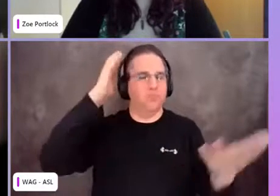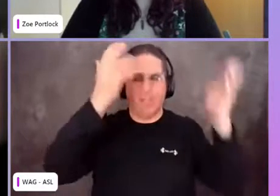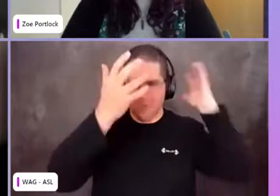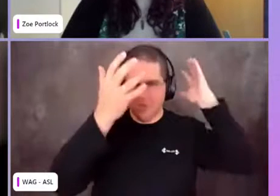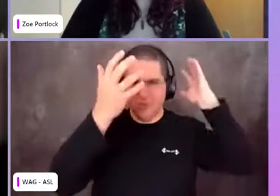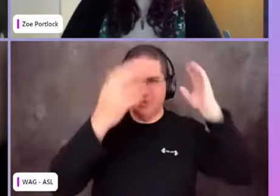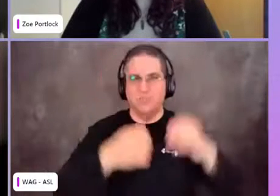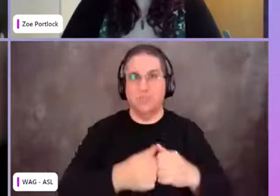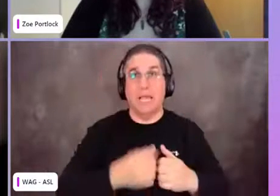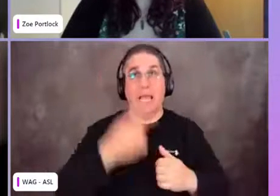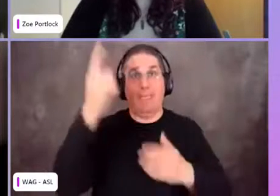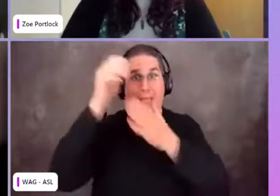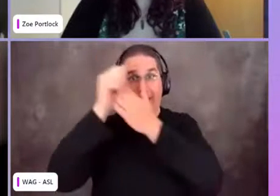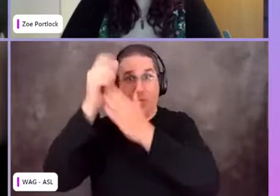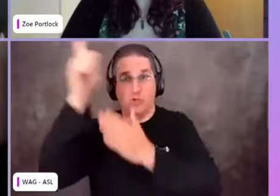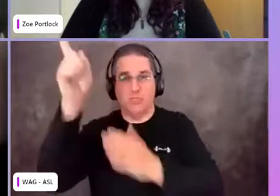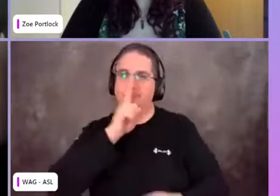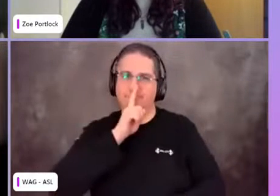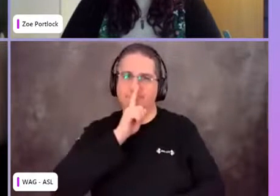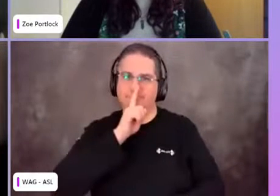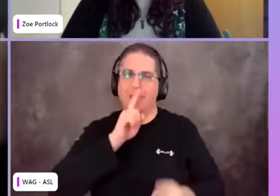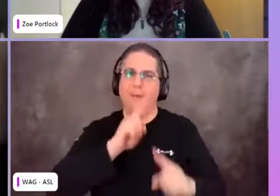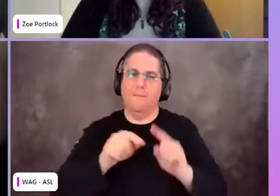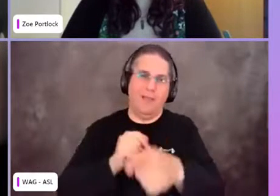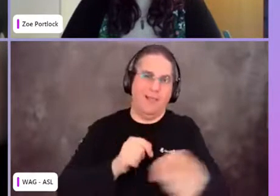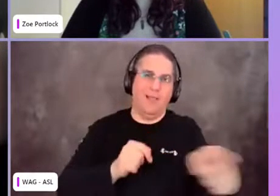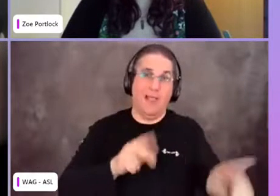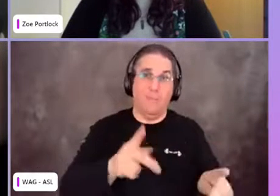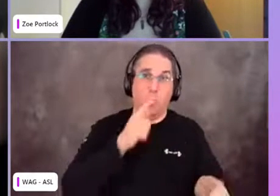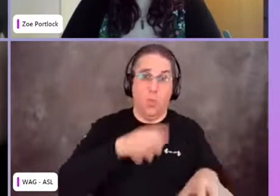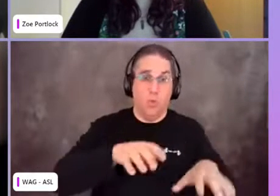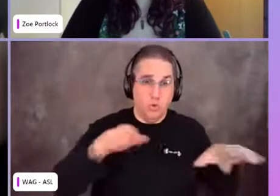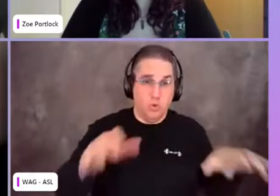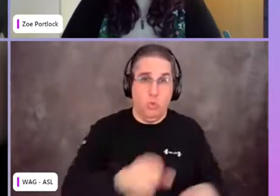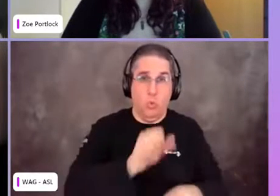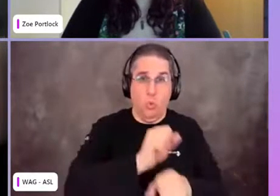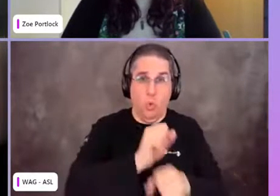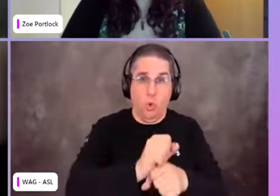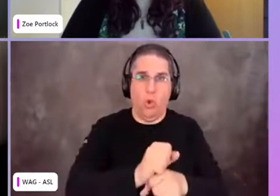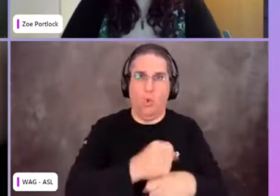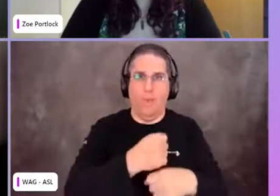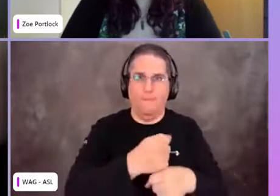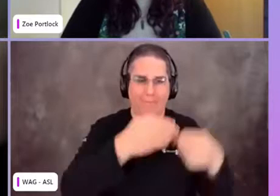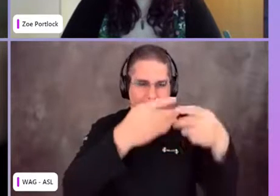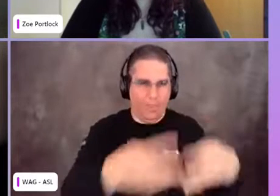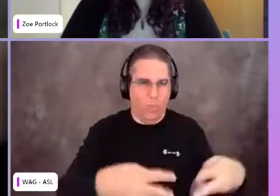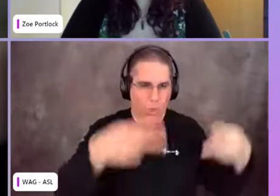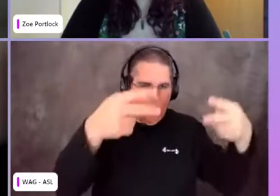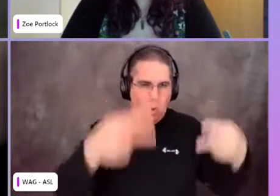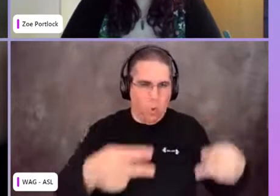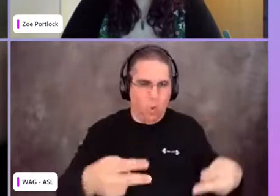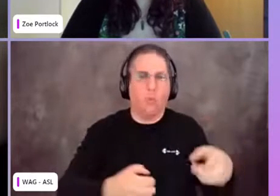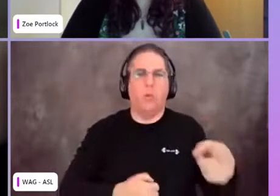finding friction and this is how it impacts their life. I I think that has helped a lot not so much in